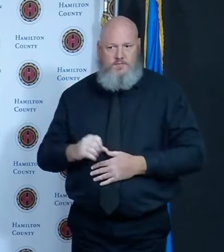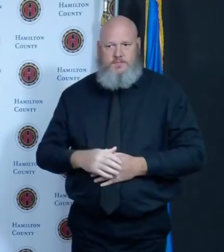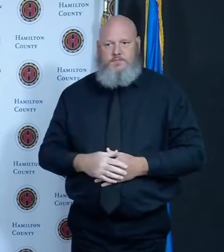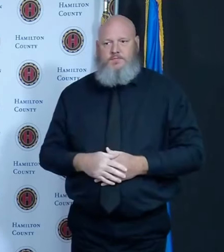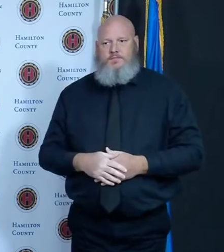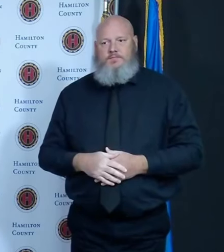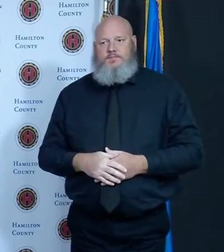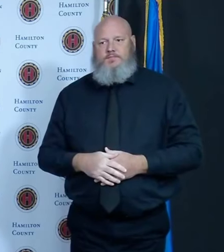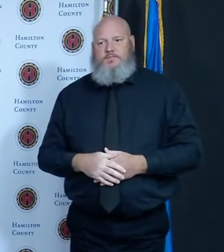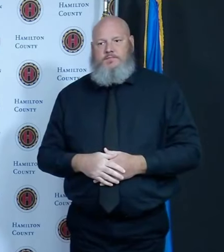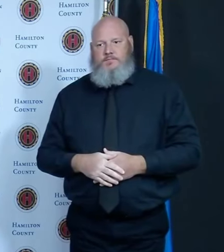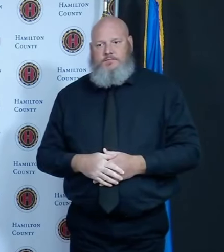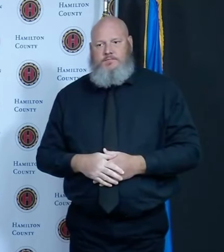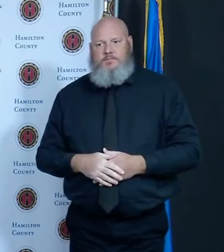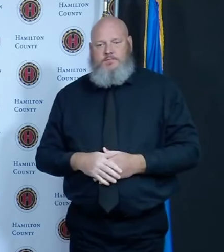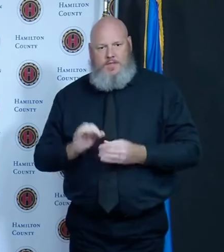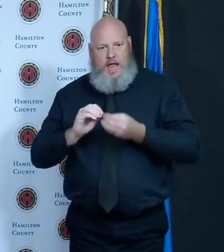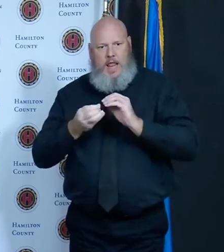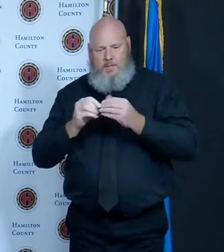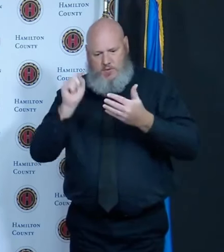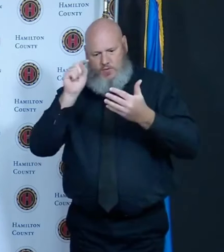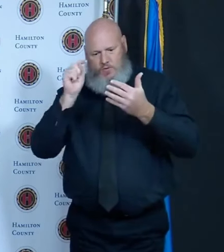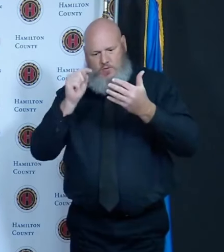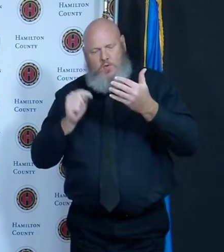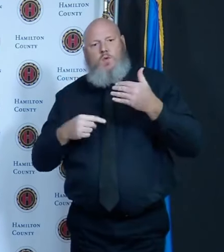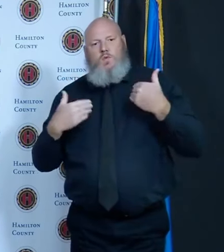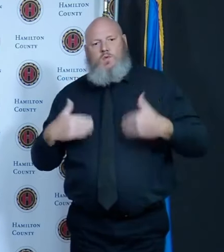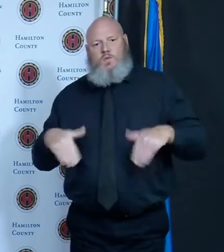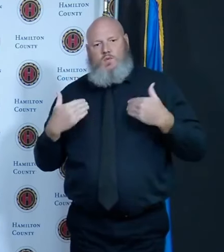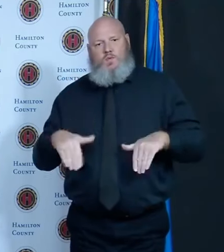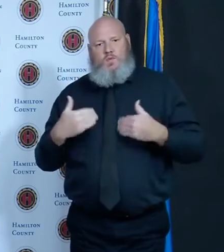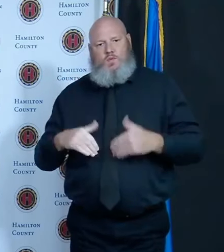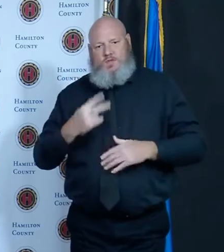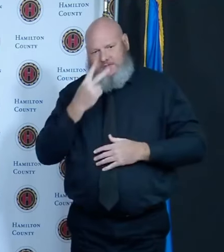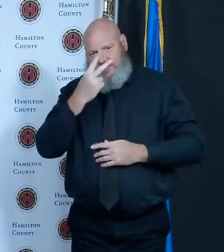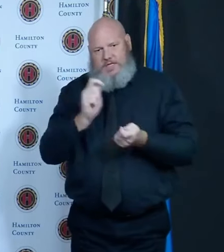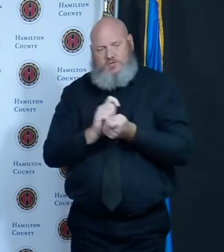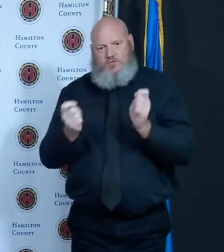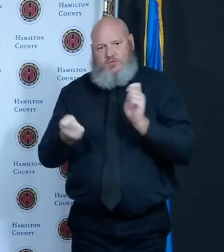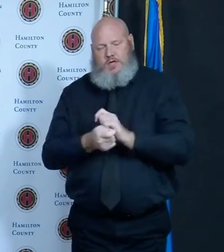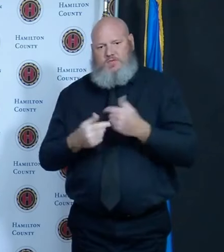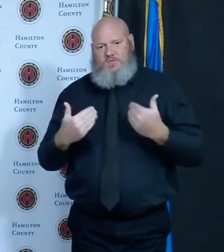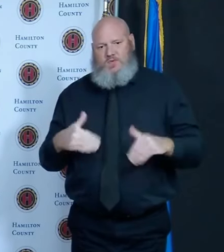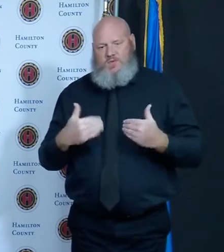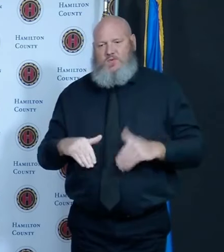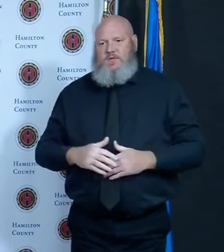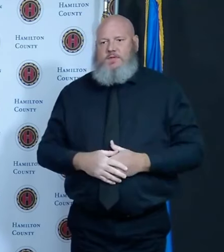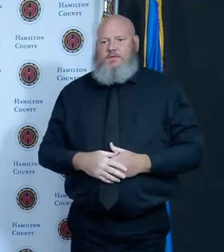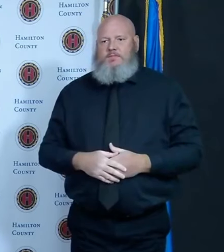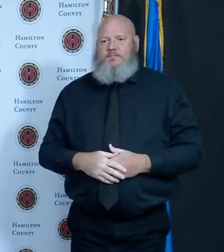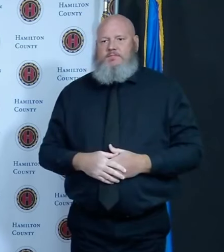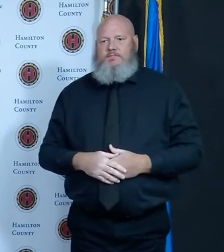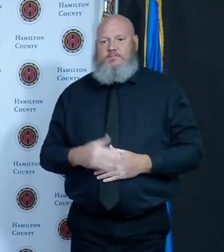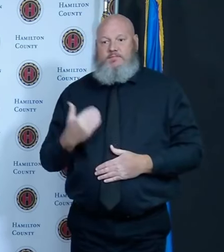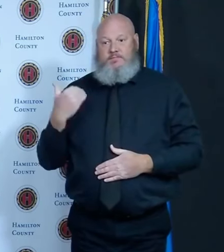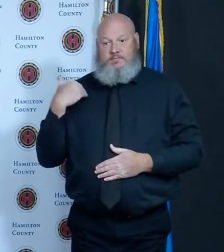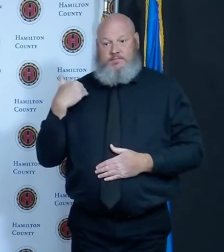delta for the positives between Monday and today are 41 the delta